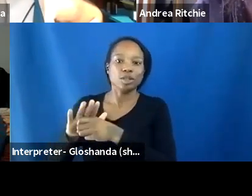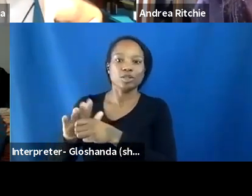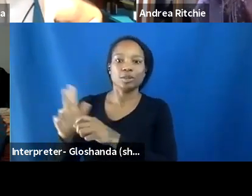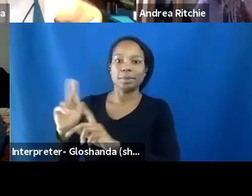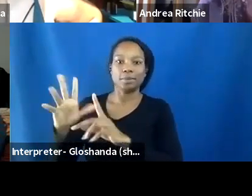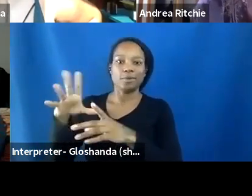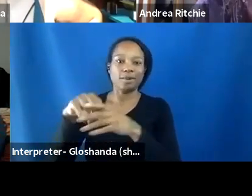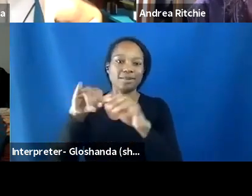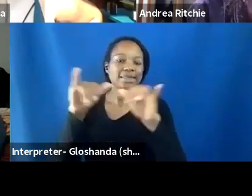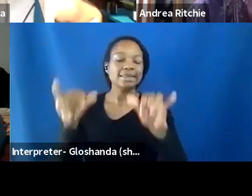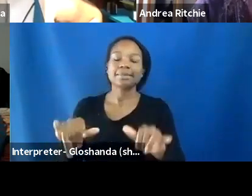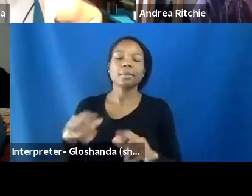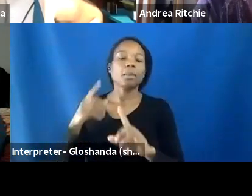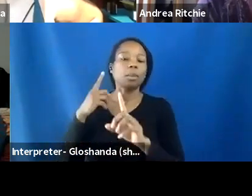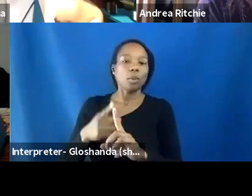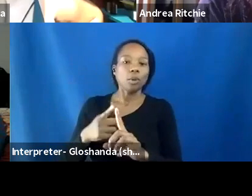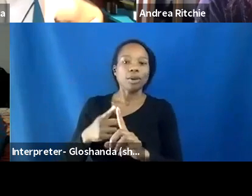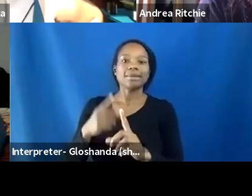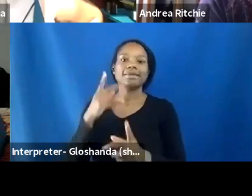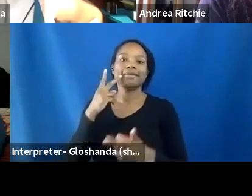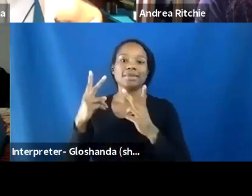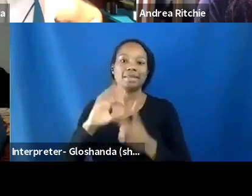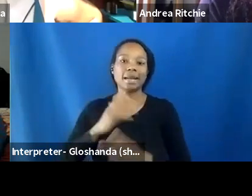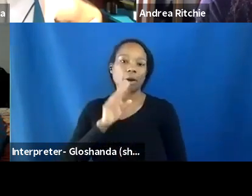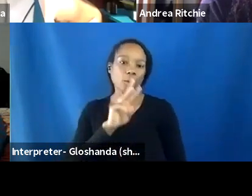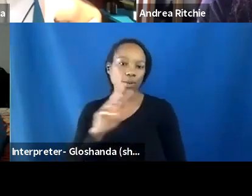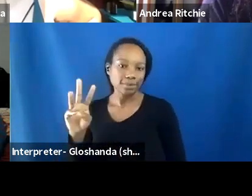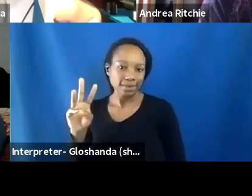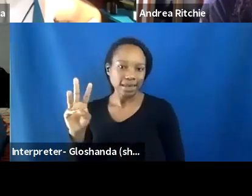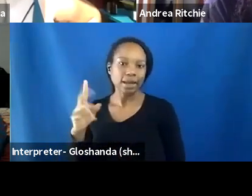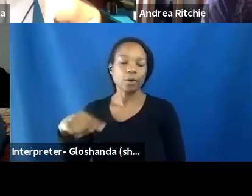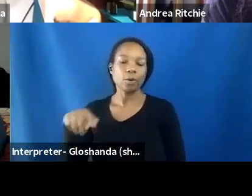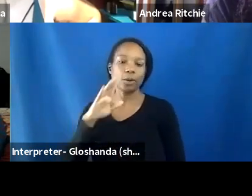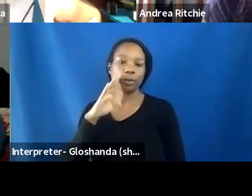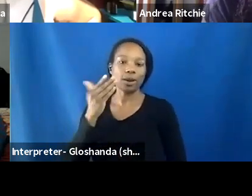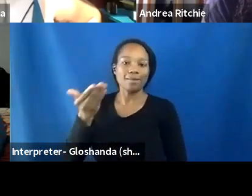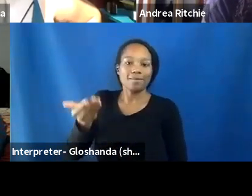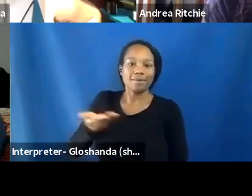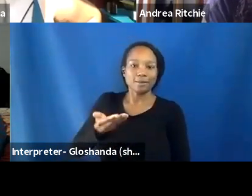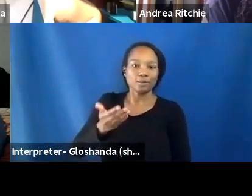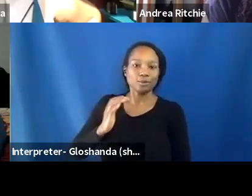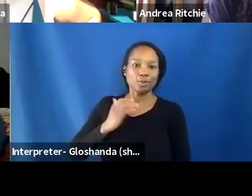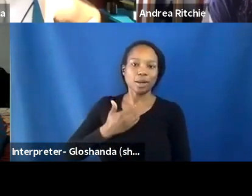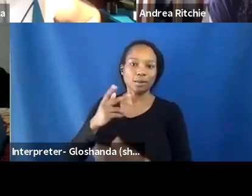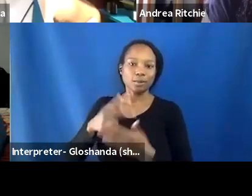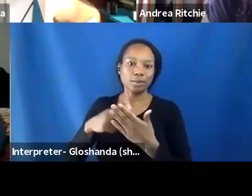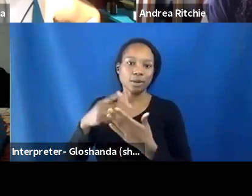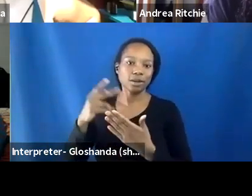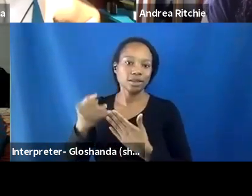email us, and we will invite you into that project, if you're a medical provider or staff person. So those are the efforts.